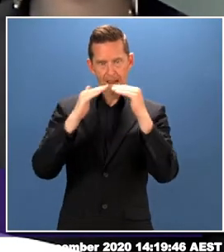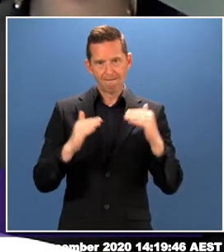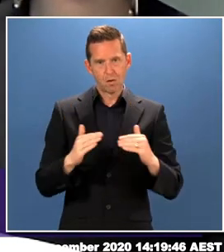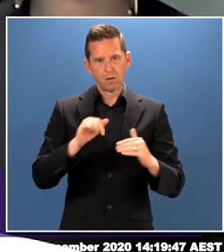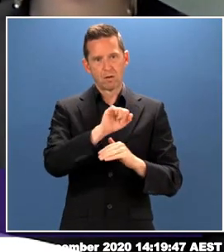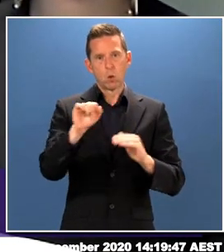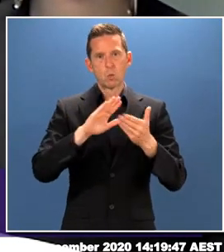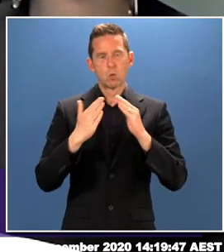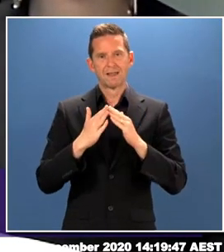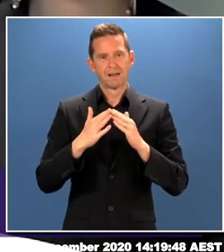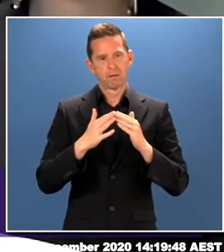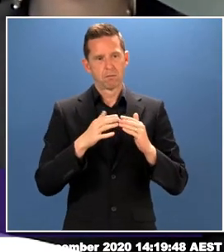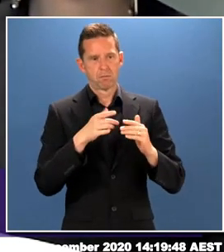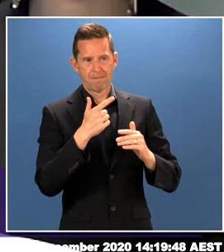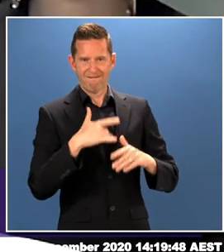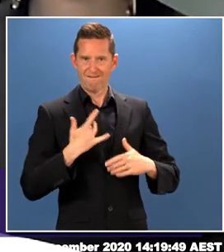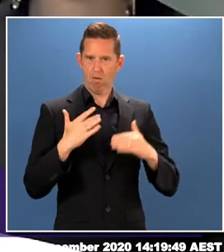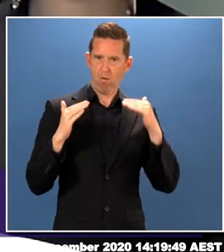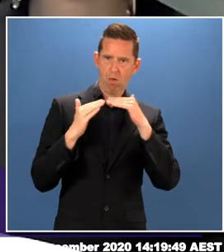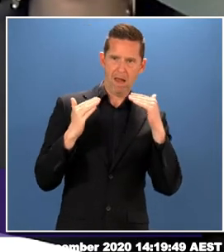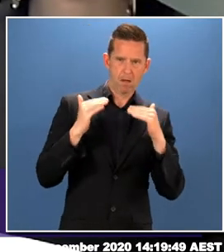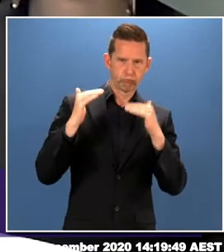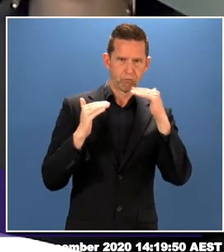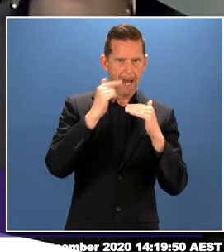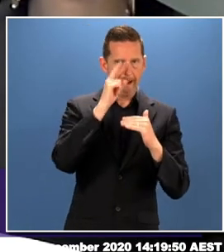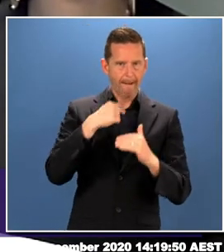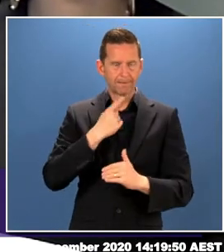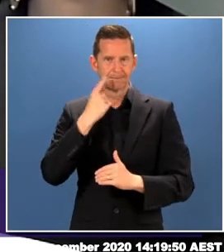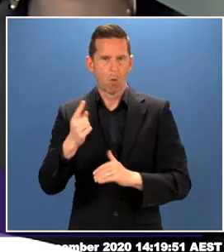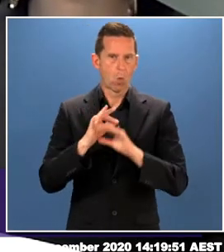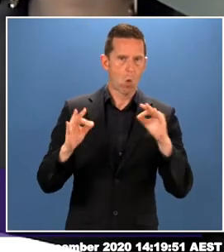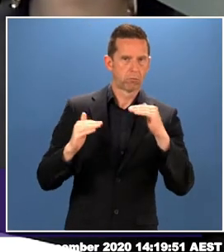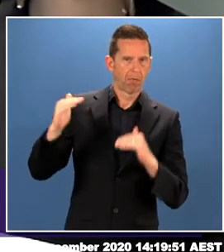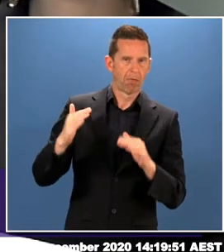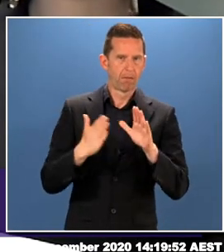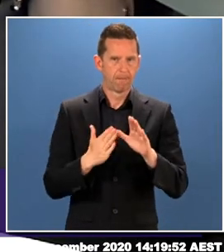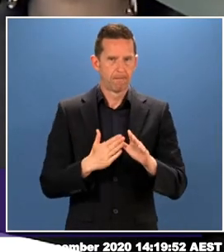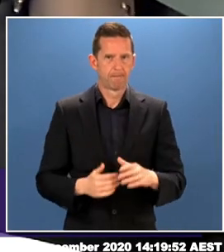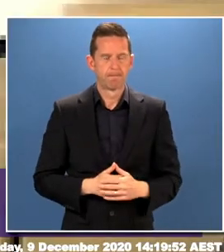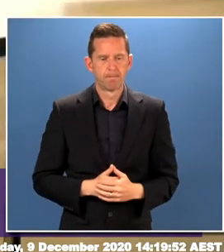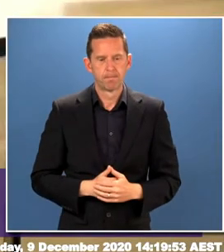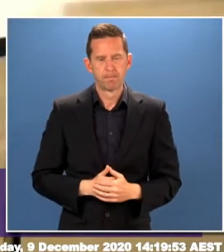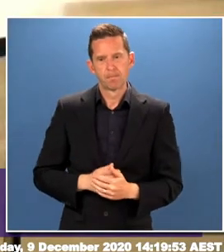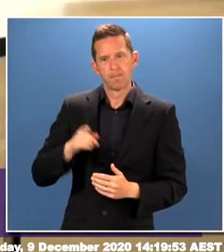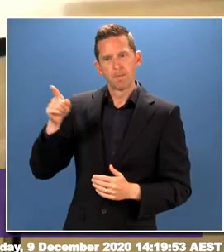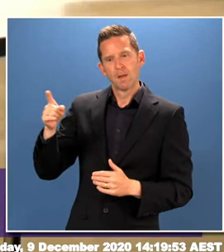OK, and when we are talking about invisibility or visibility and the concept of burden,